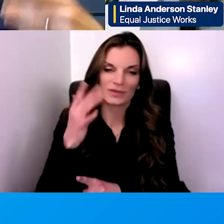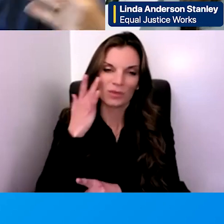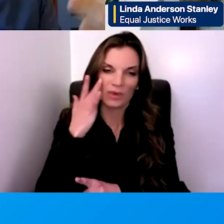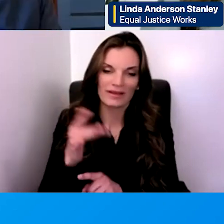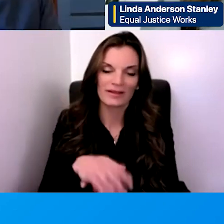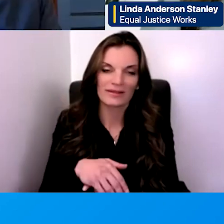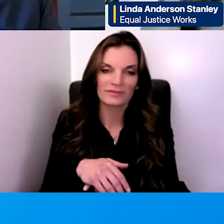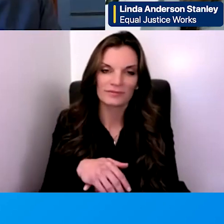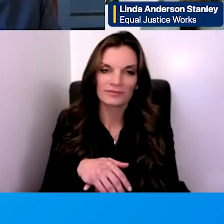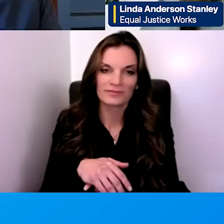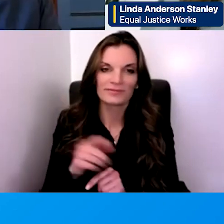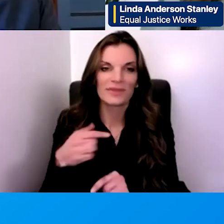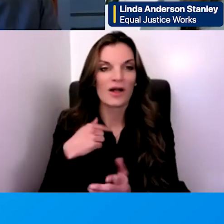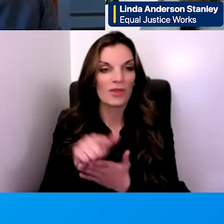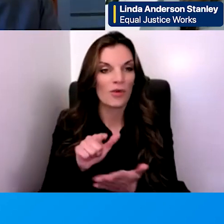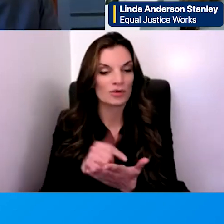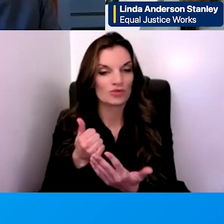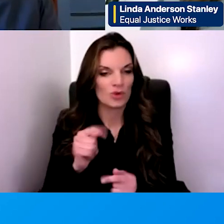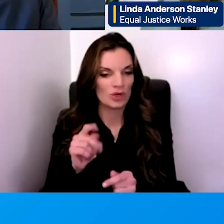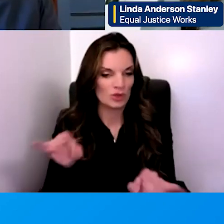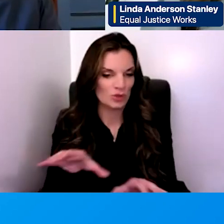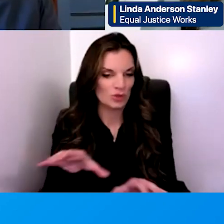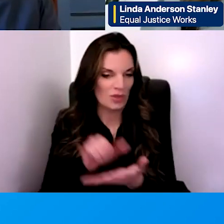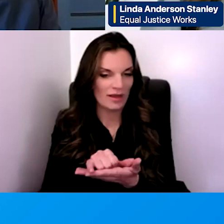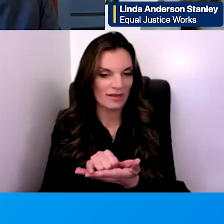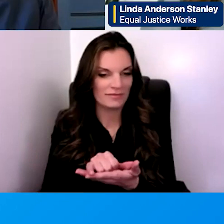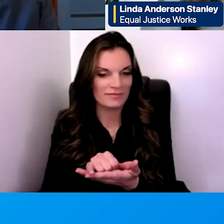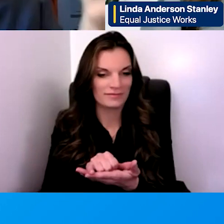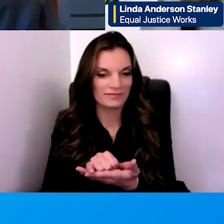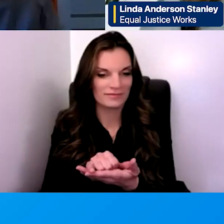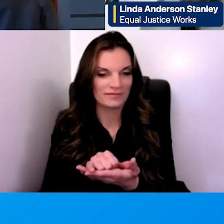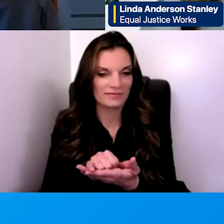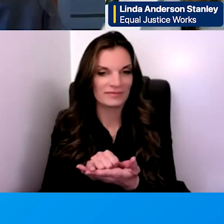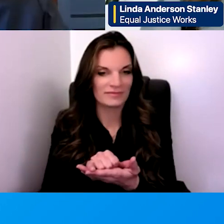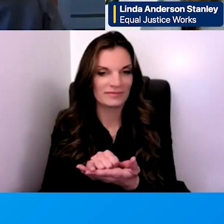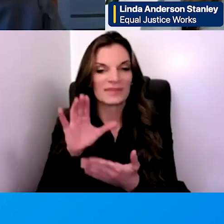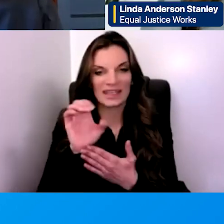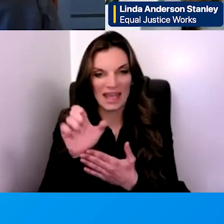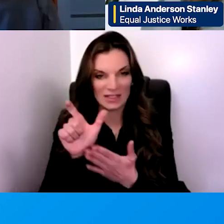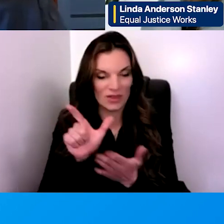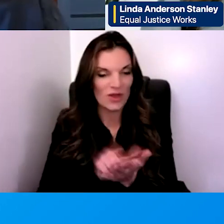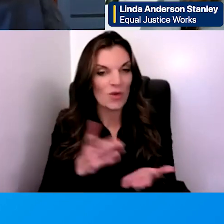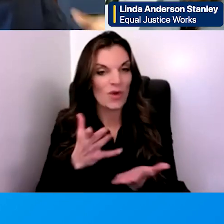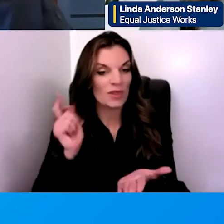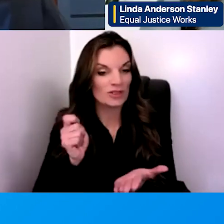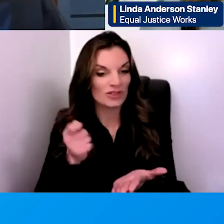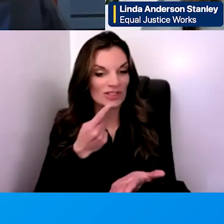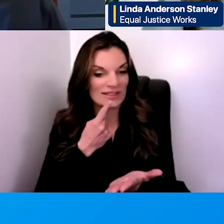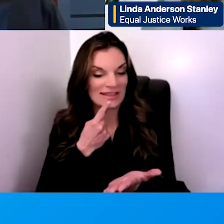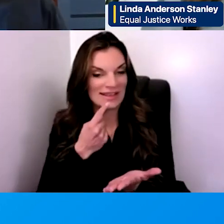what we lawyers try and do and that is where the good news can be is that case law, you know, things that the Judge said in granting our preliminary